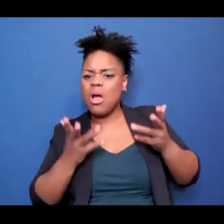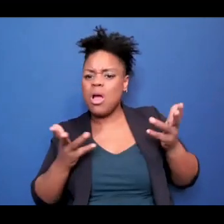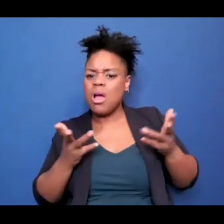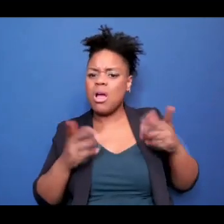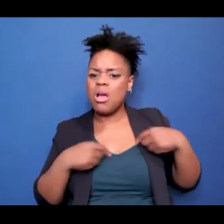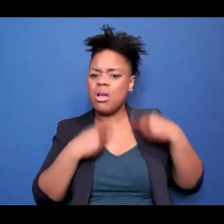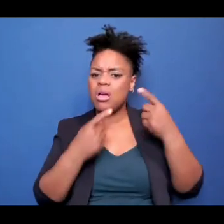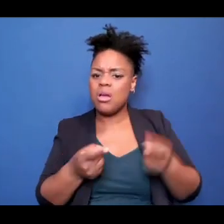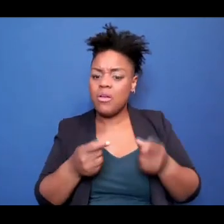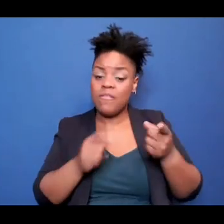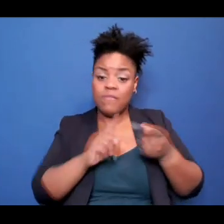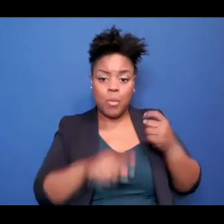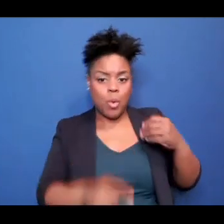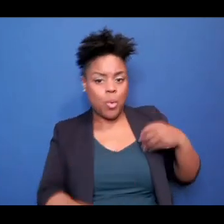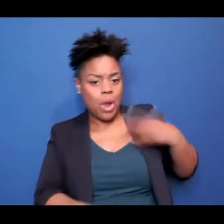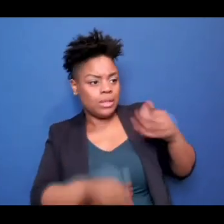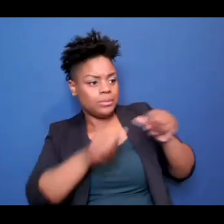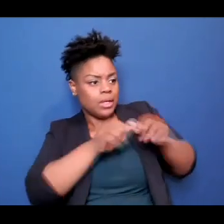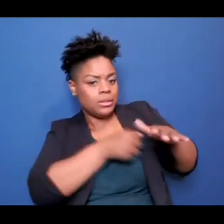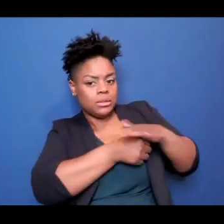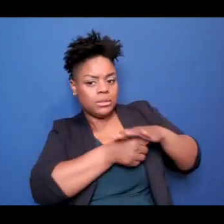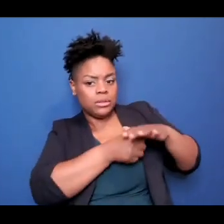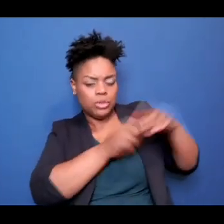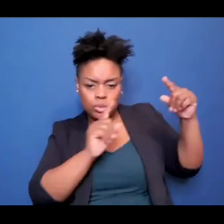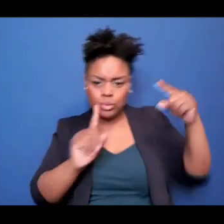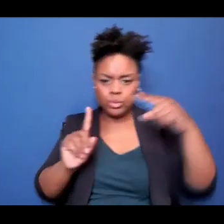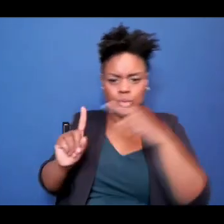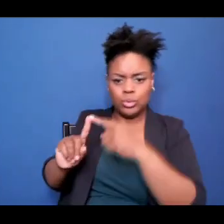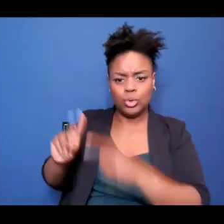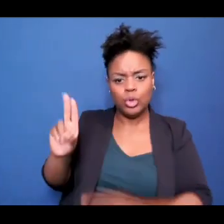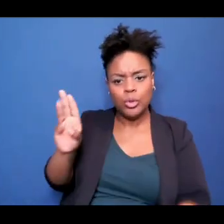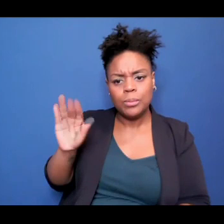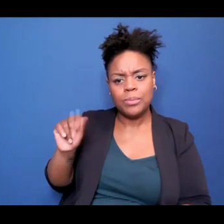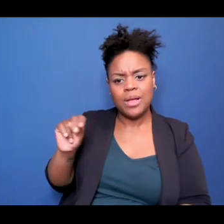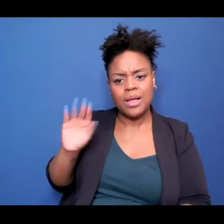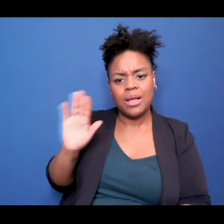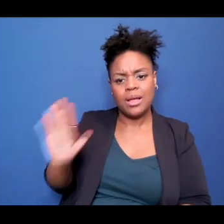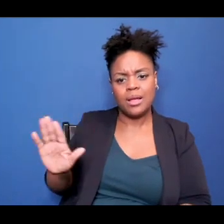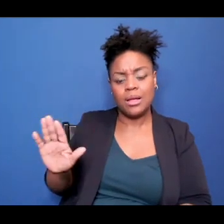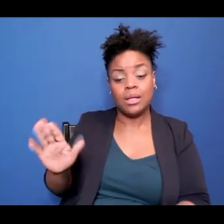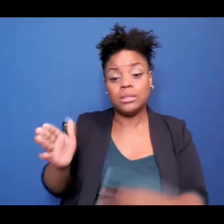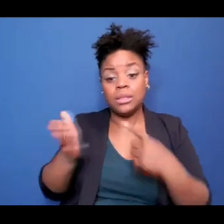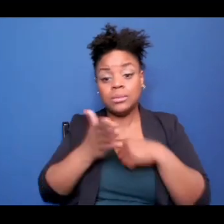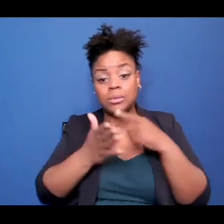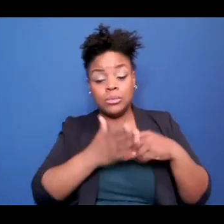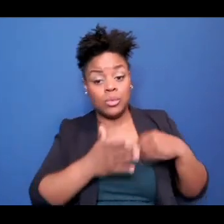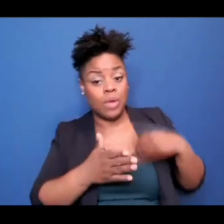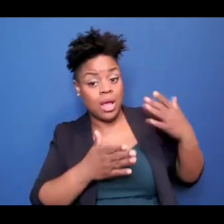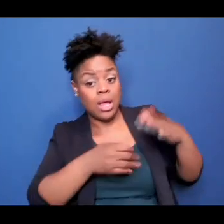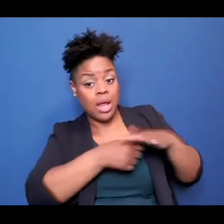PATH THAT FAST FOOD TRAVERSED IN MOVING TO ITS ORIGINS IN EARLY